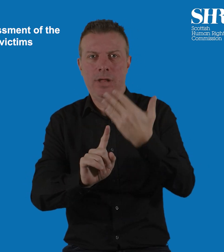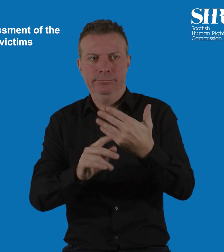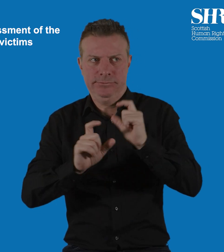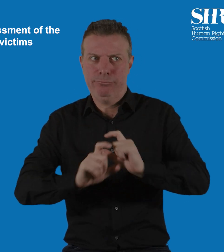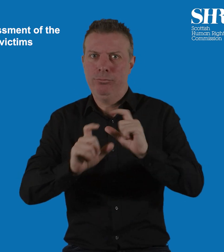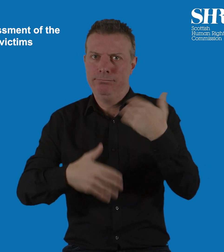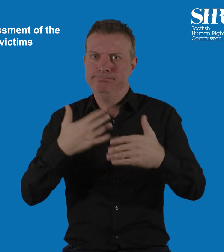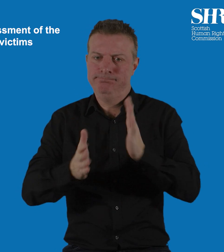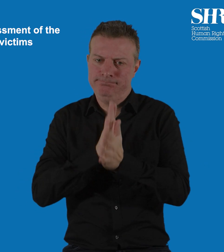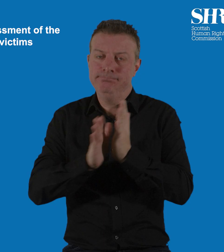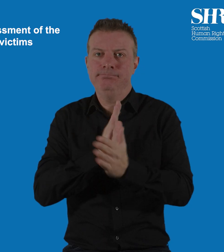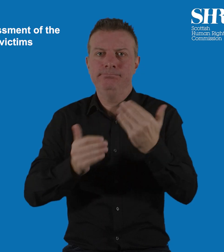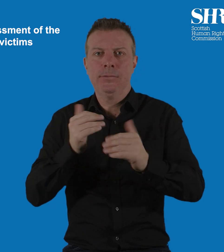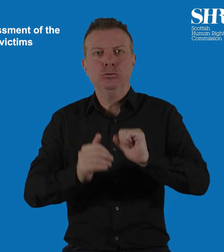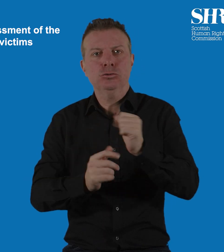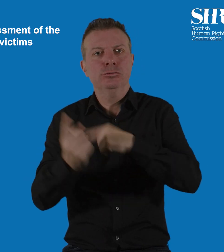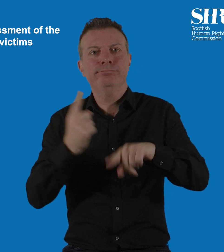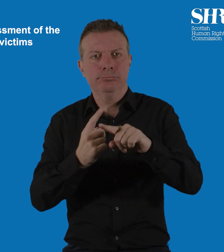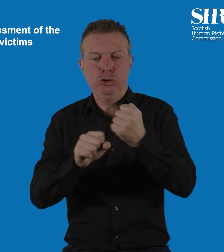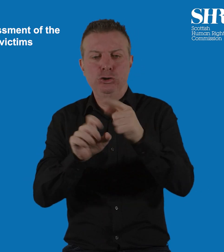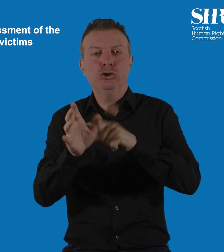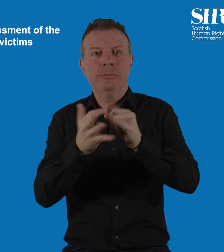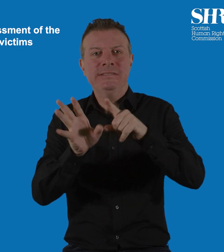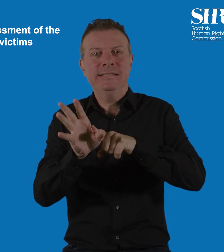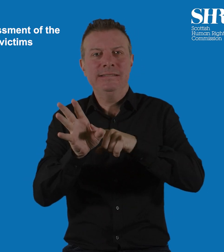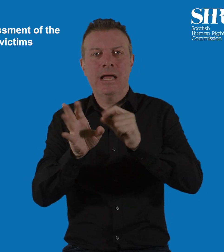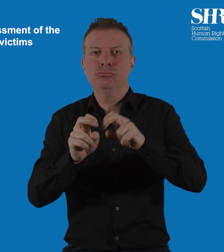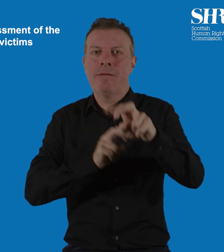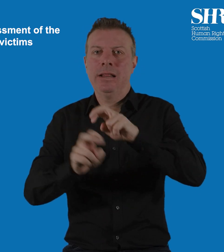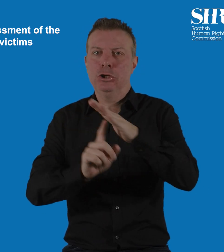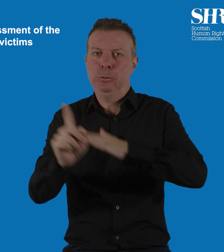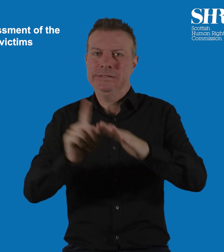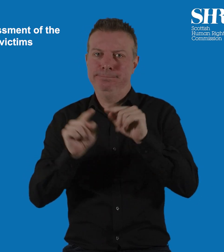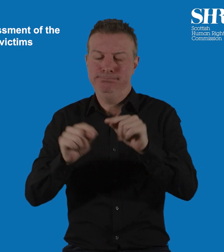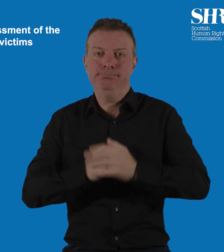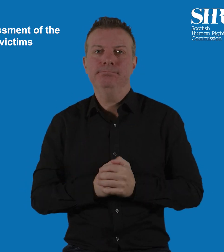and its continuing harm to Scotland’s Gypsy Traveller community.